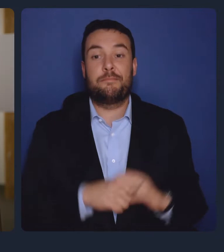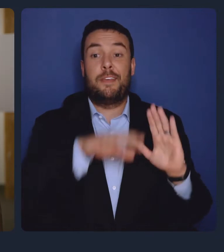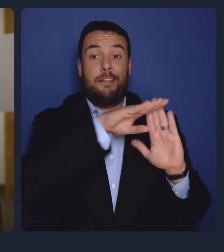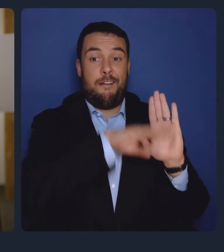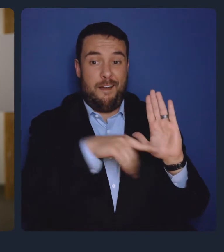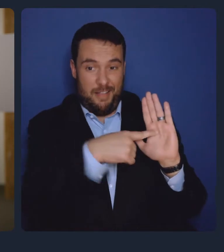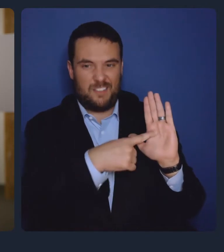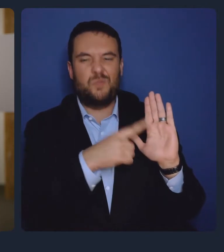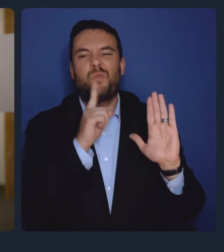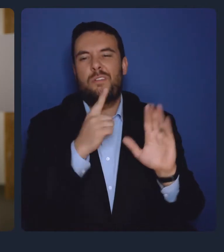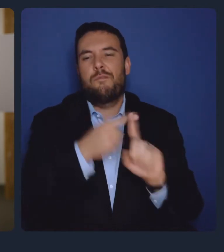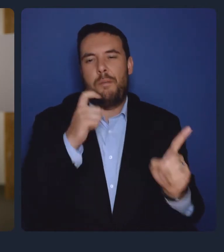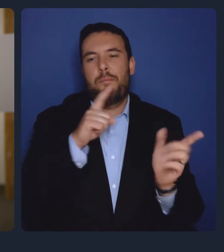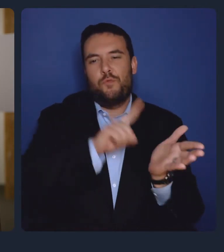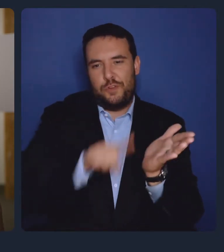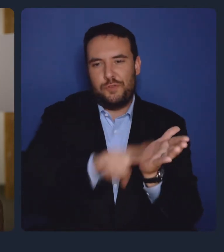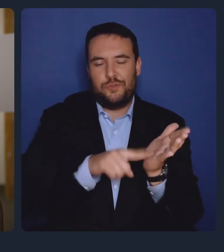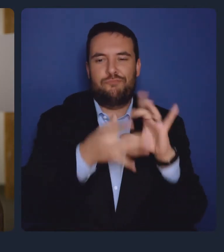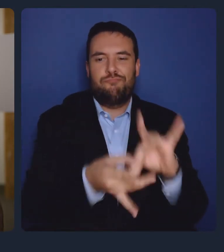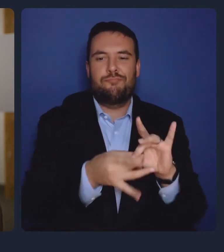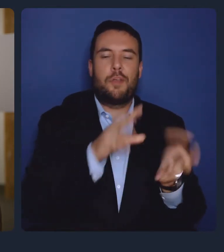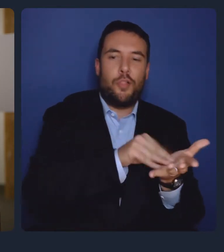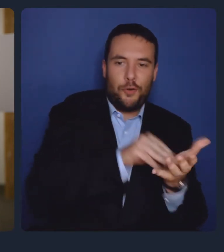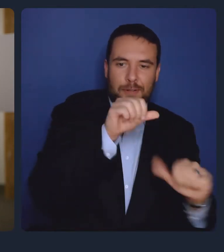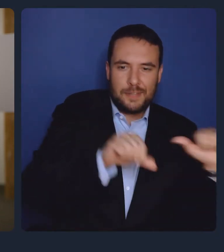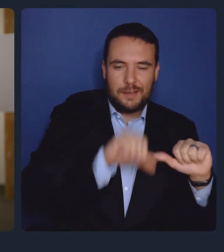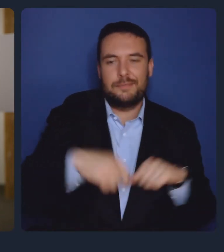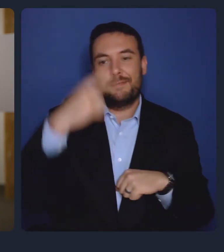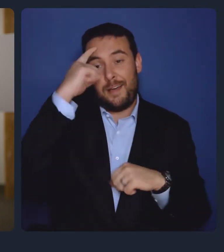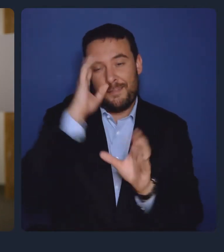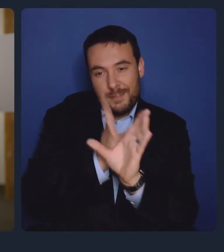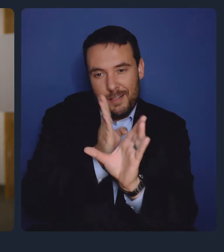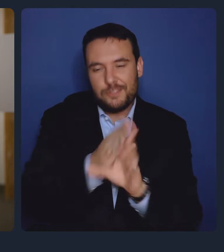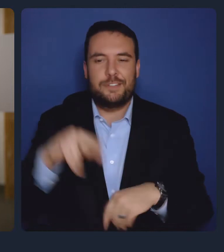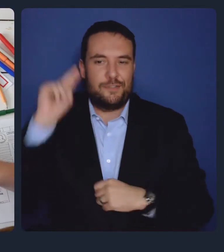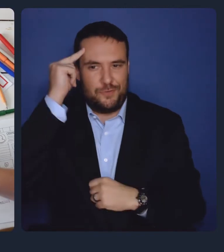The UDL Guidelines are based on research from the learning sciences cognitive psychology and neuroscience.